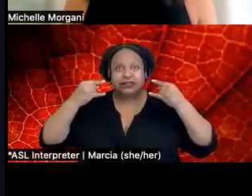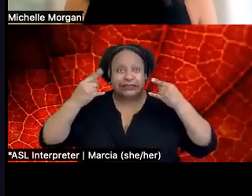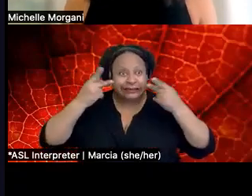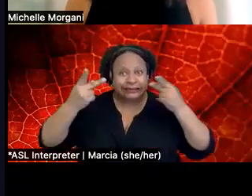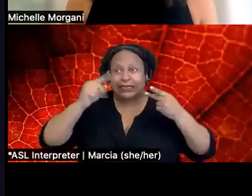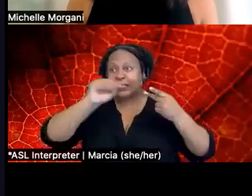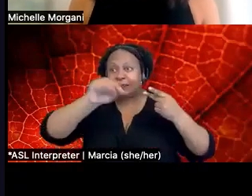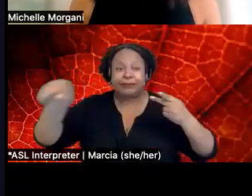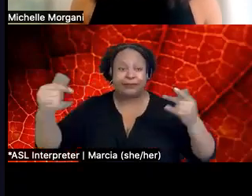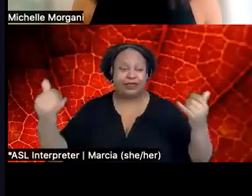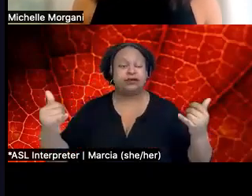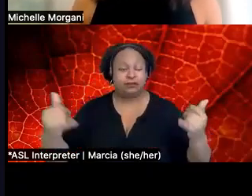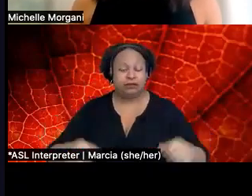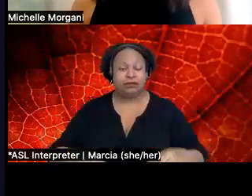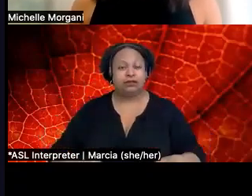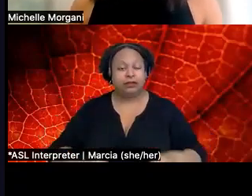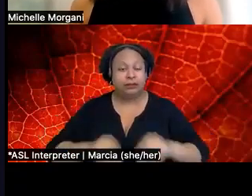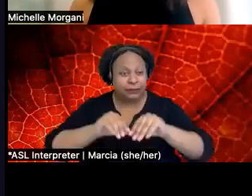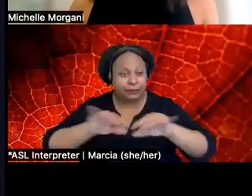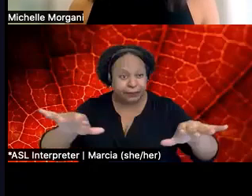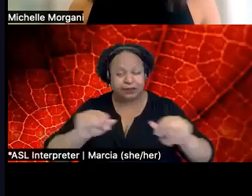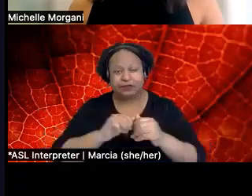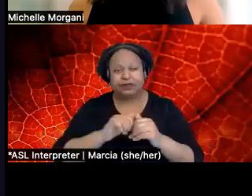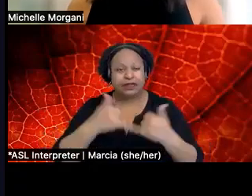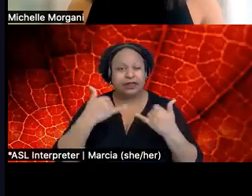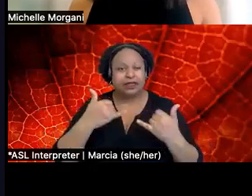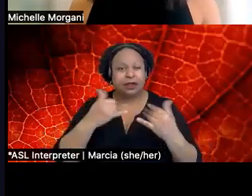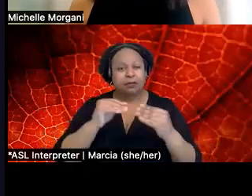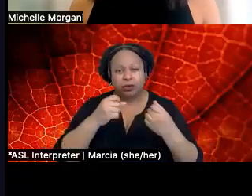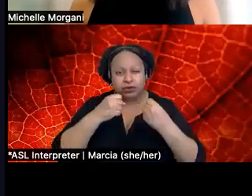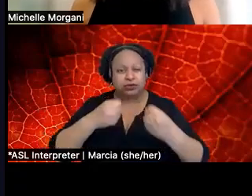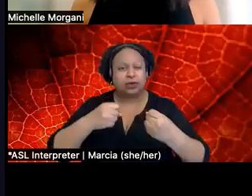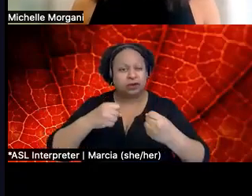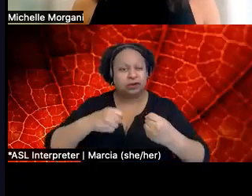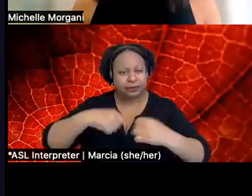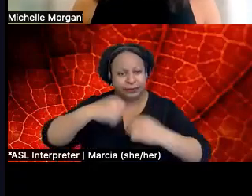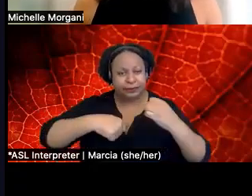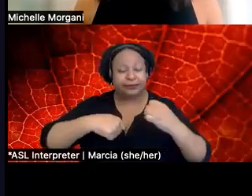And they have been created in a much stronger way in which we have some options now